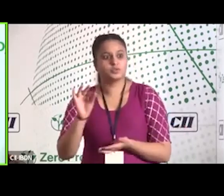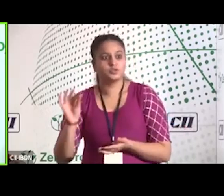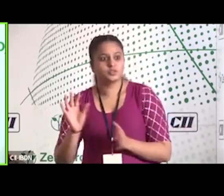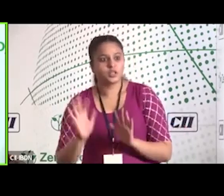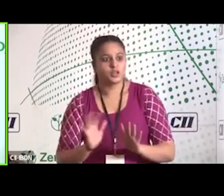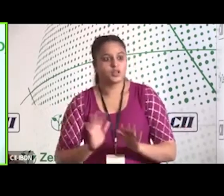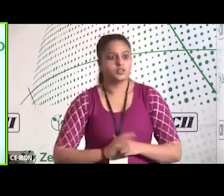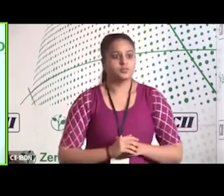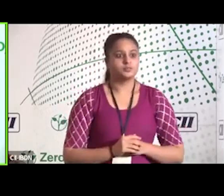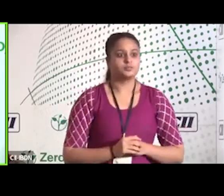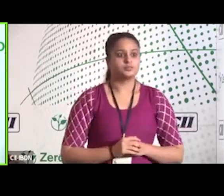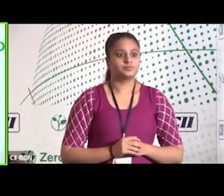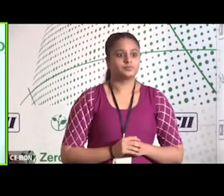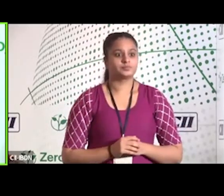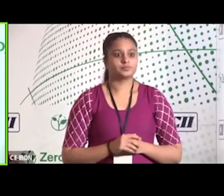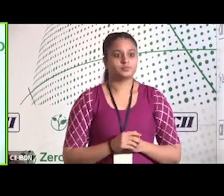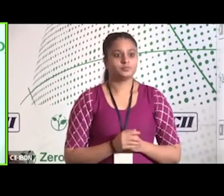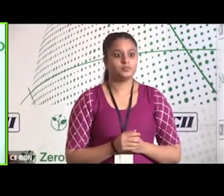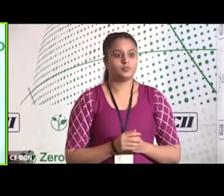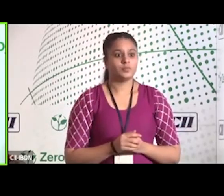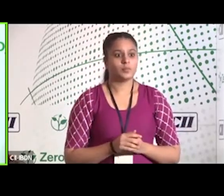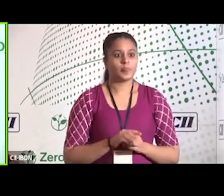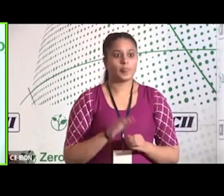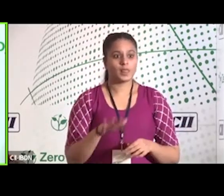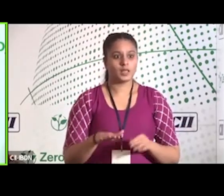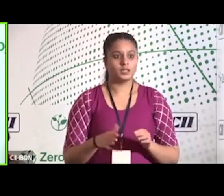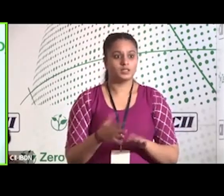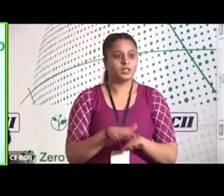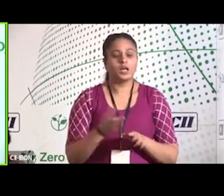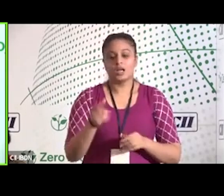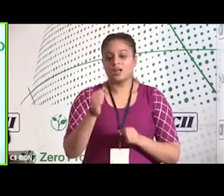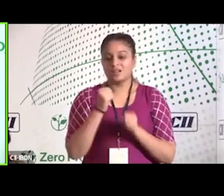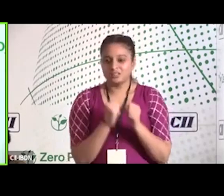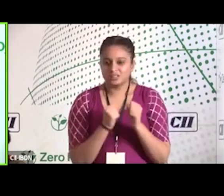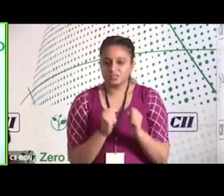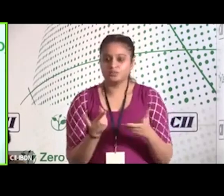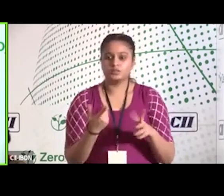They're hardly given opportunity to make the choice